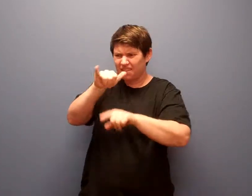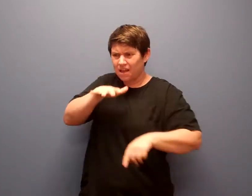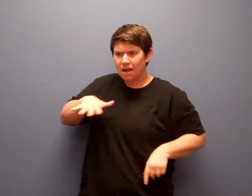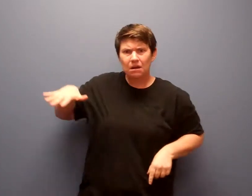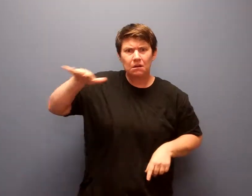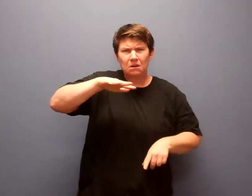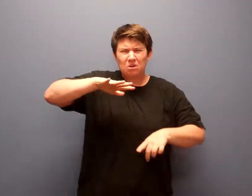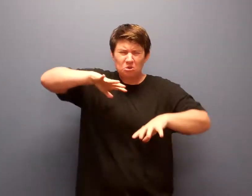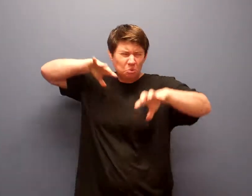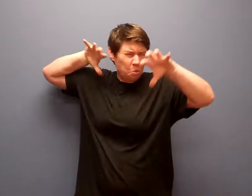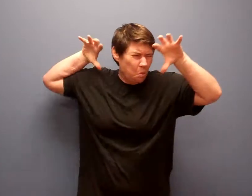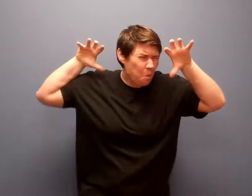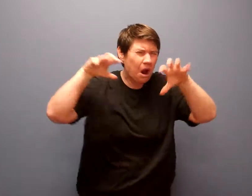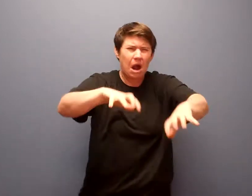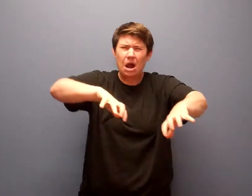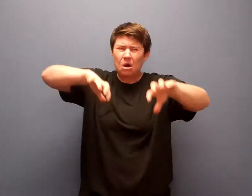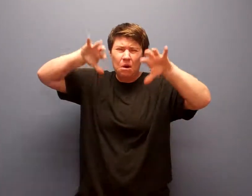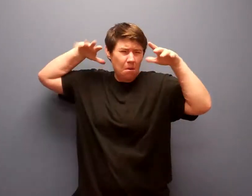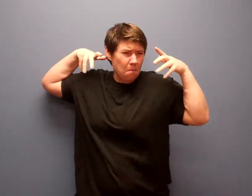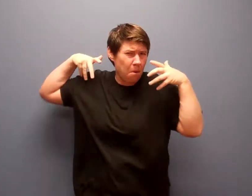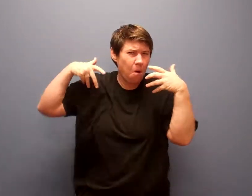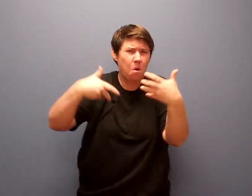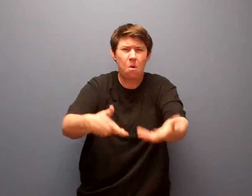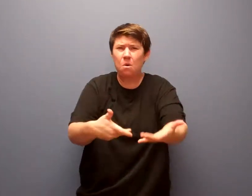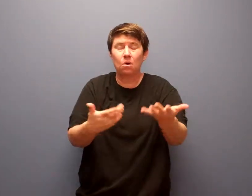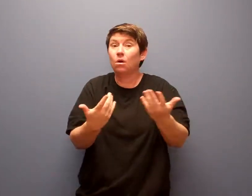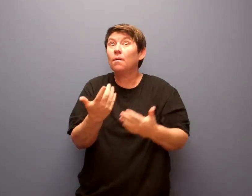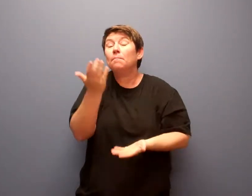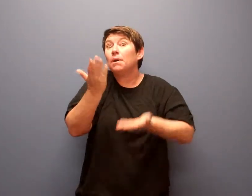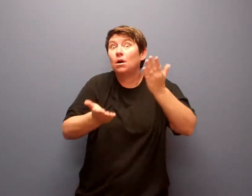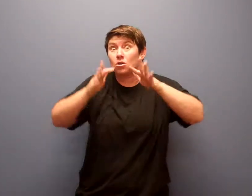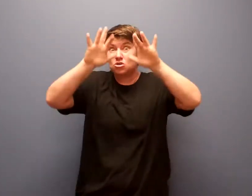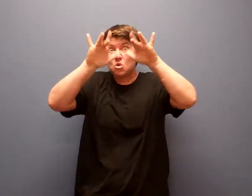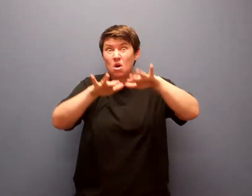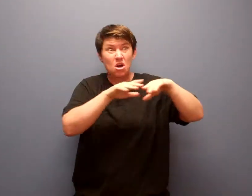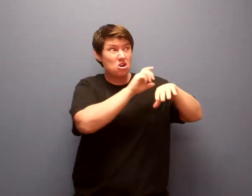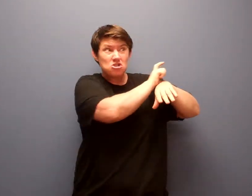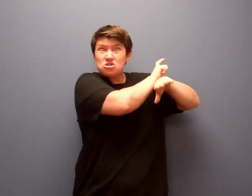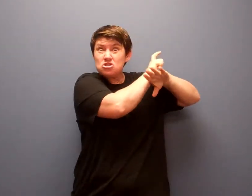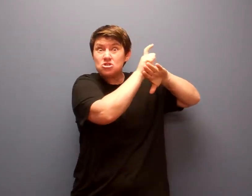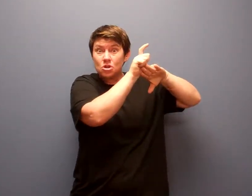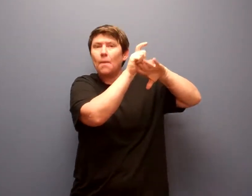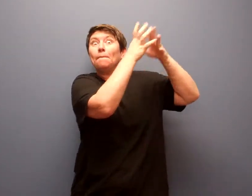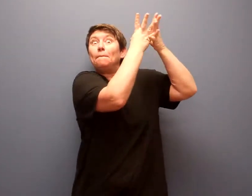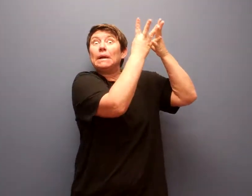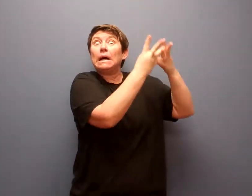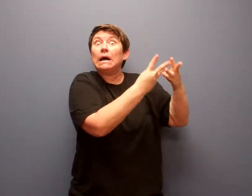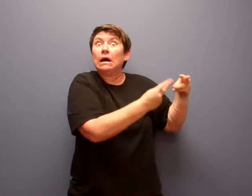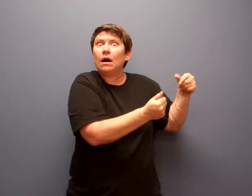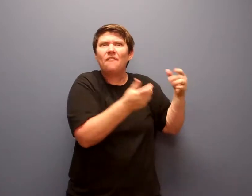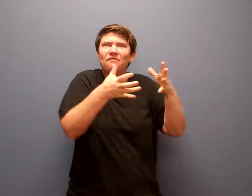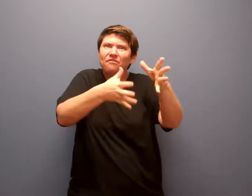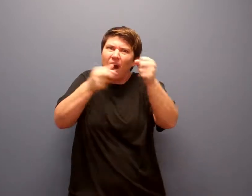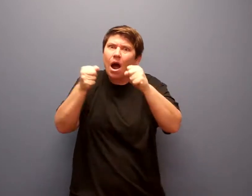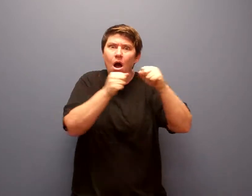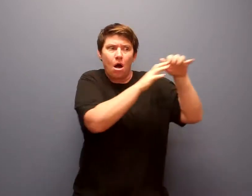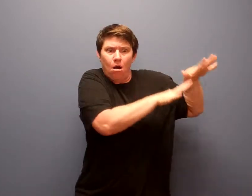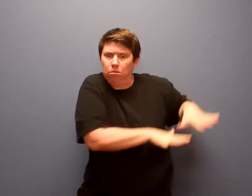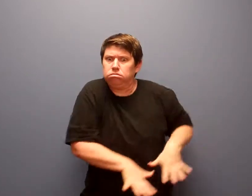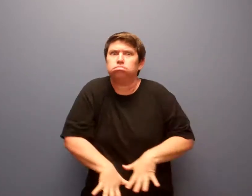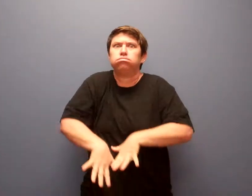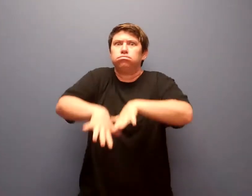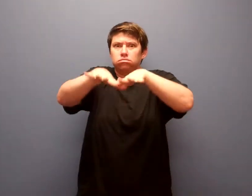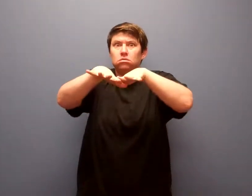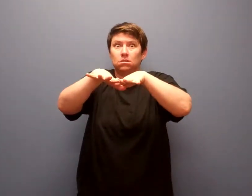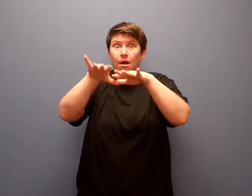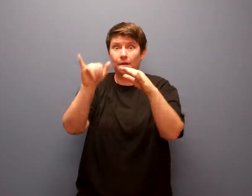If there are sudden heavy rains or melted snow that start to fill the water behind the dam, the water has no place to go.